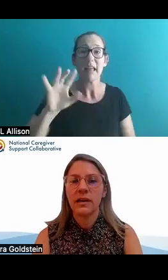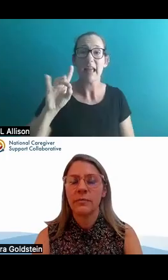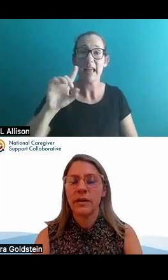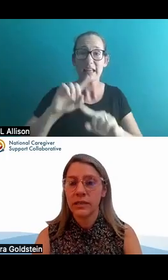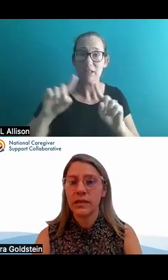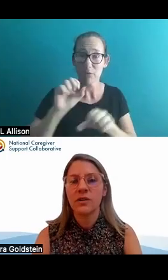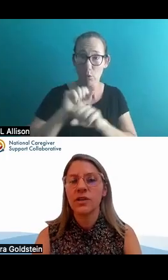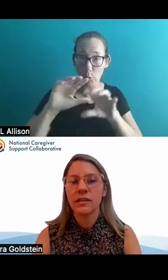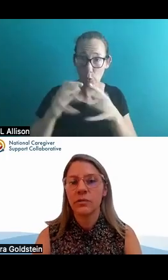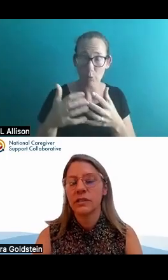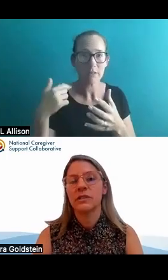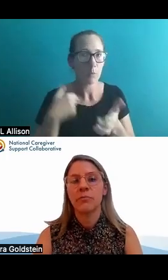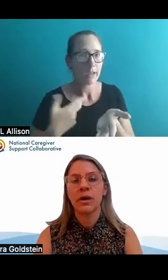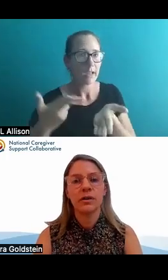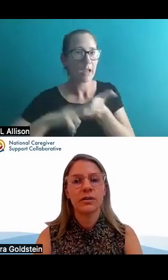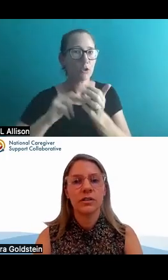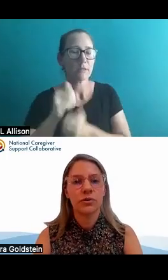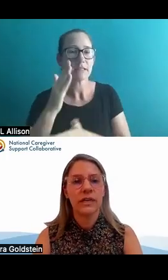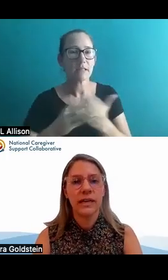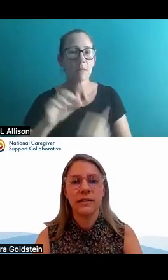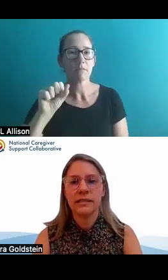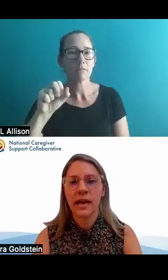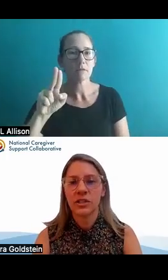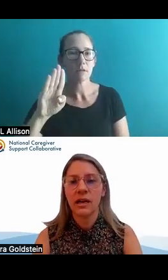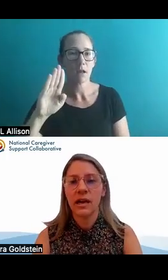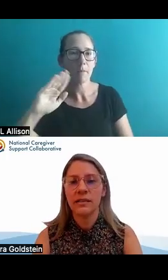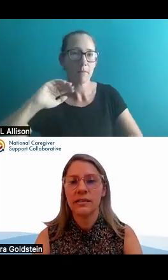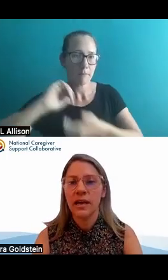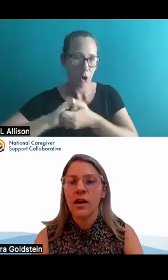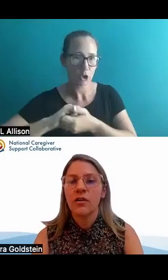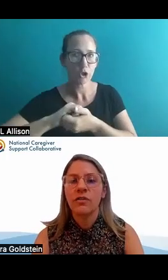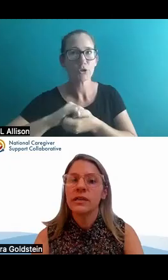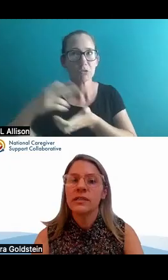and we contracted with some sub-partners to create these Action Guides, focused on